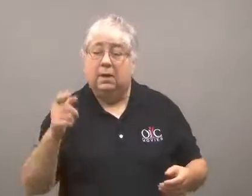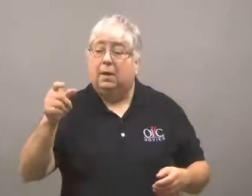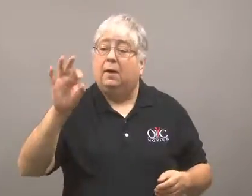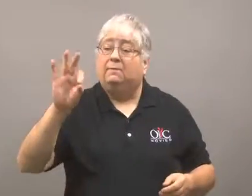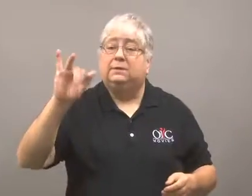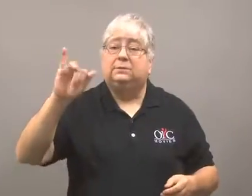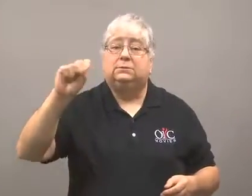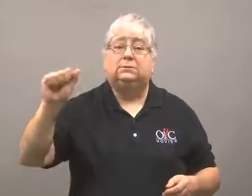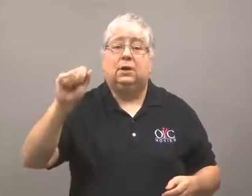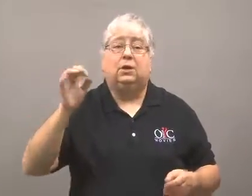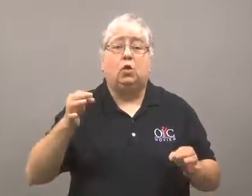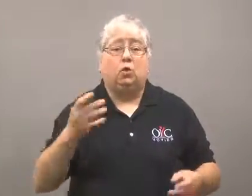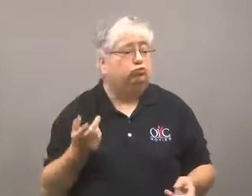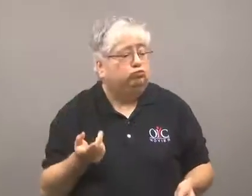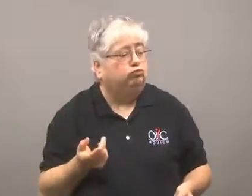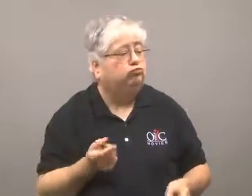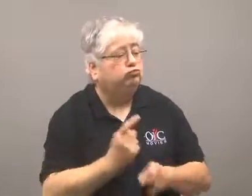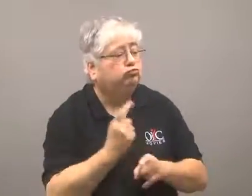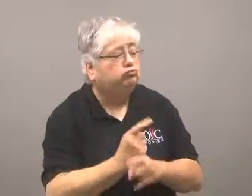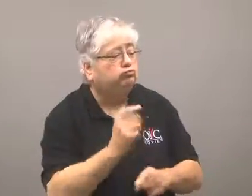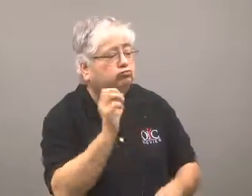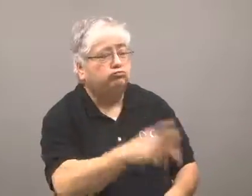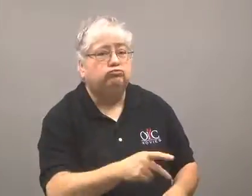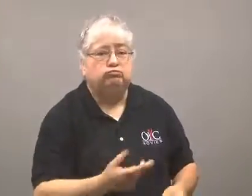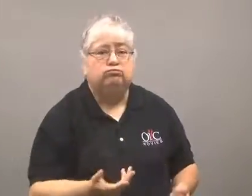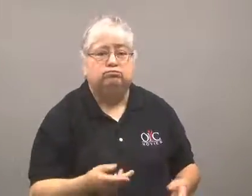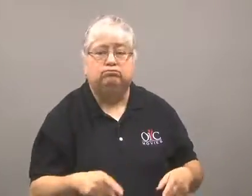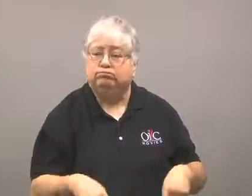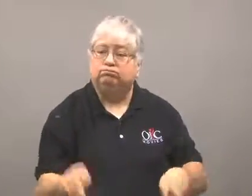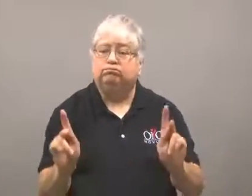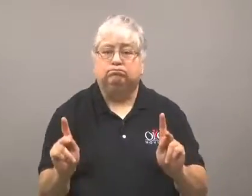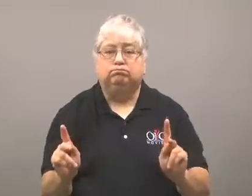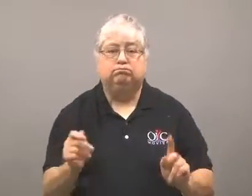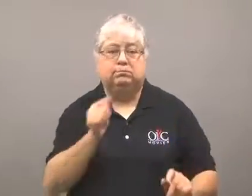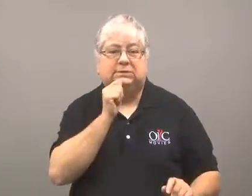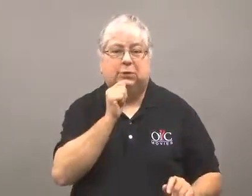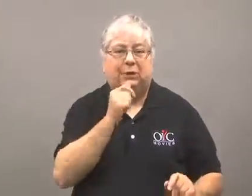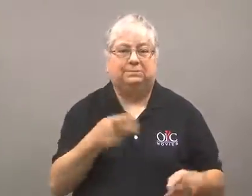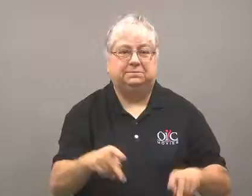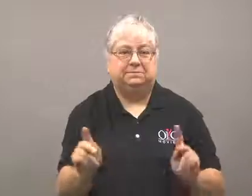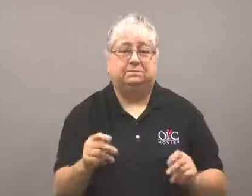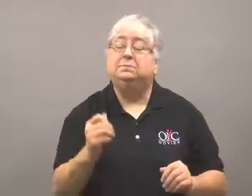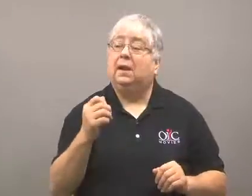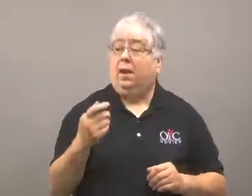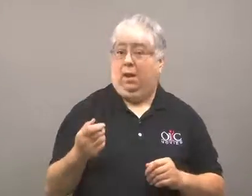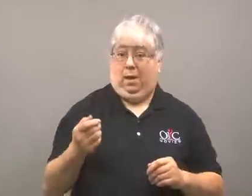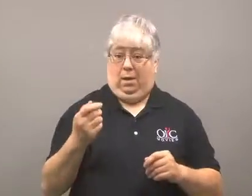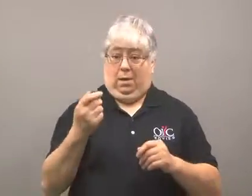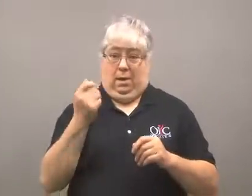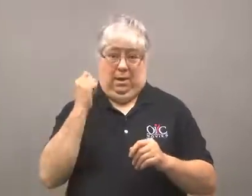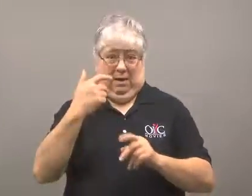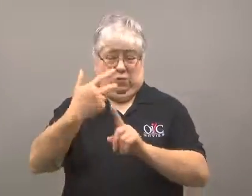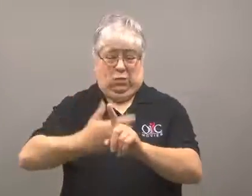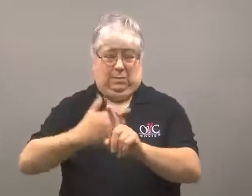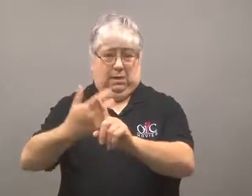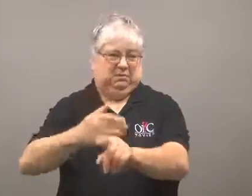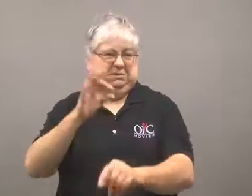The FISA court agreed with that interpretation, and issued these secret orders. Every 90 days on average, the government would renew the orders with the court,